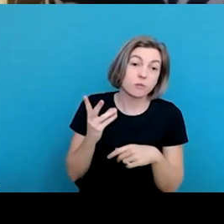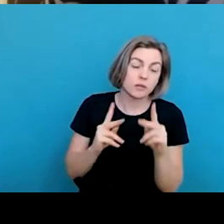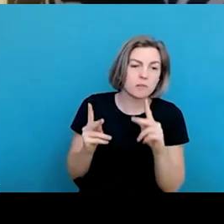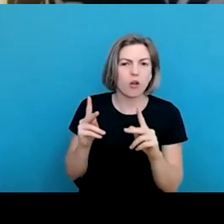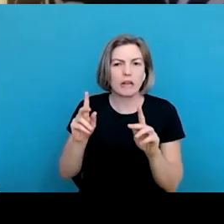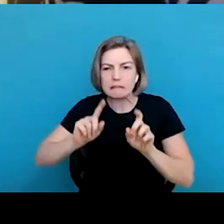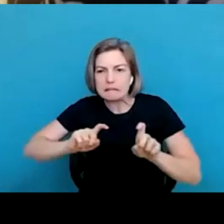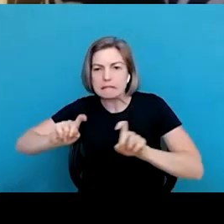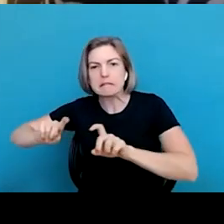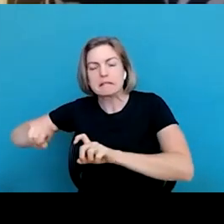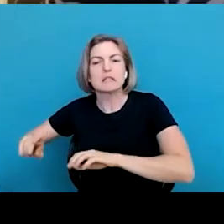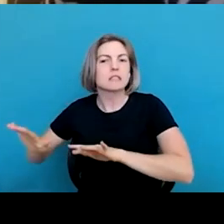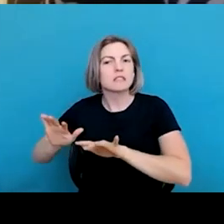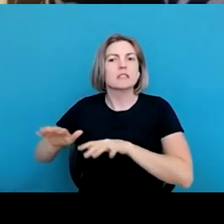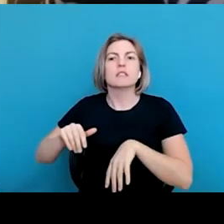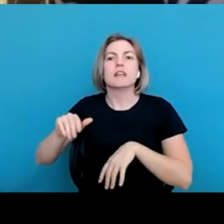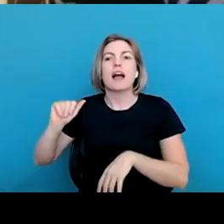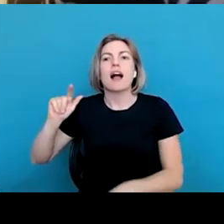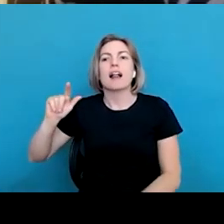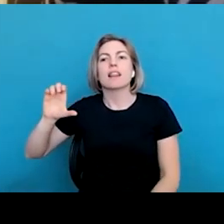on this. I know Alchemy labs has done interesting